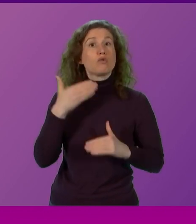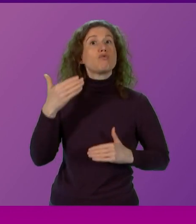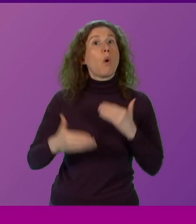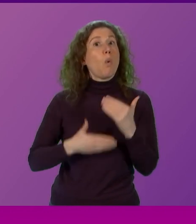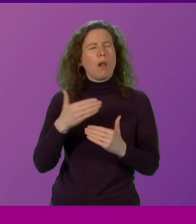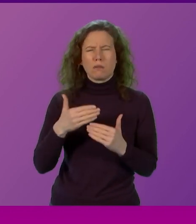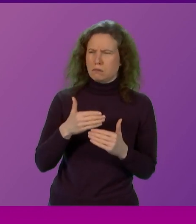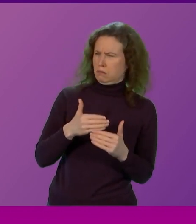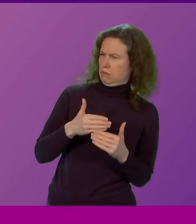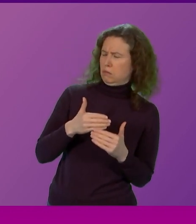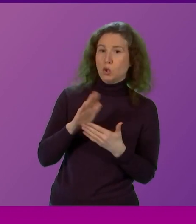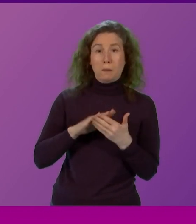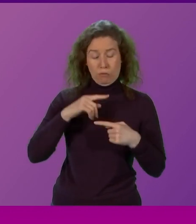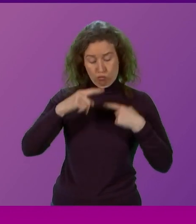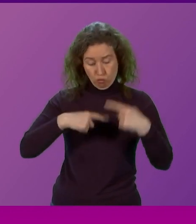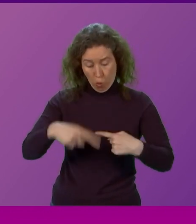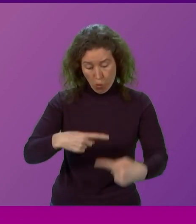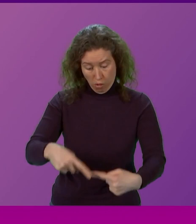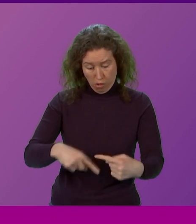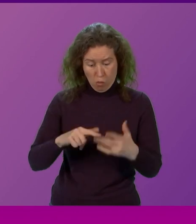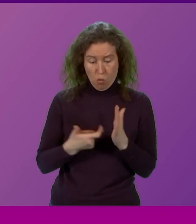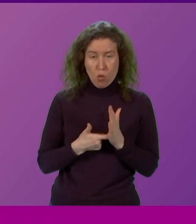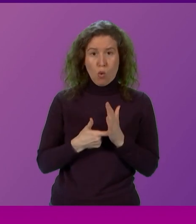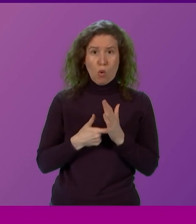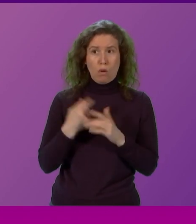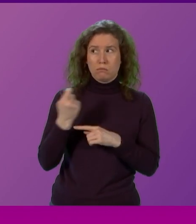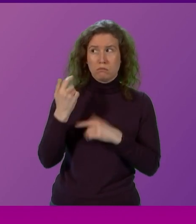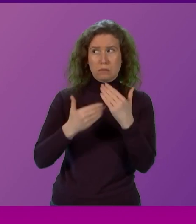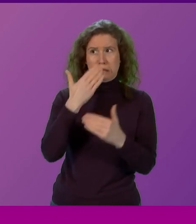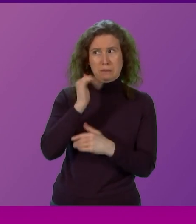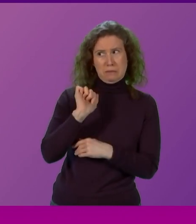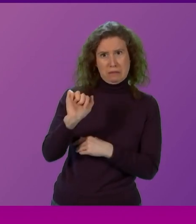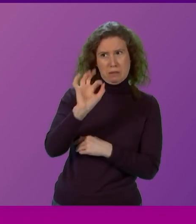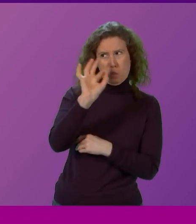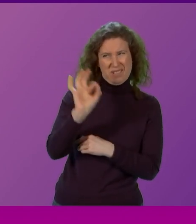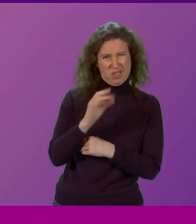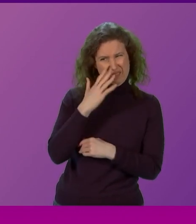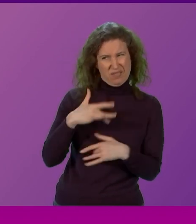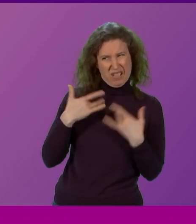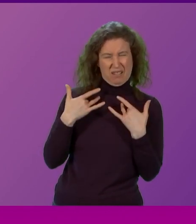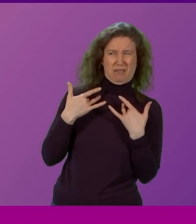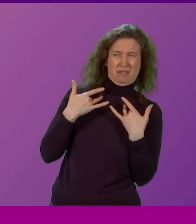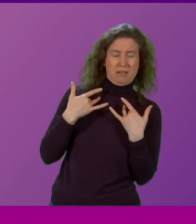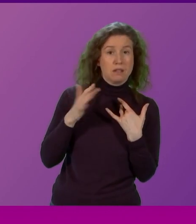I am not sure whether he meant rolling down the hill, but that seems to be what that question was.